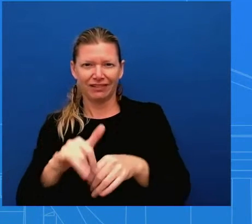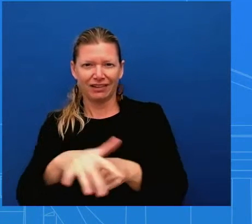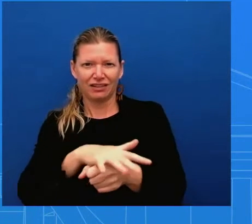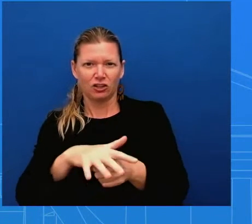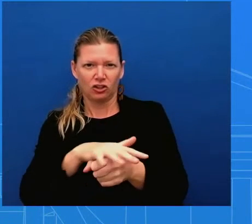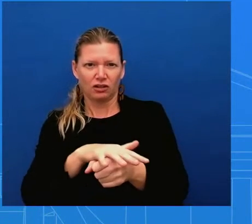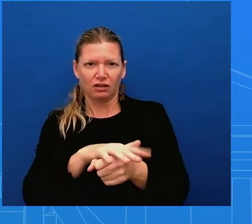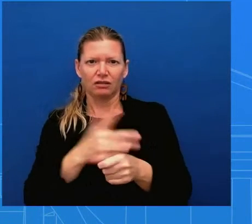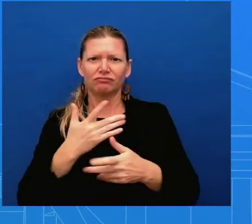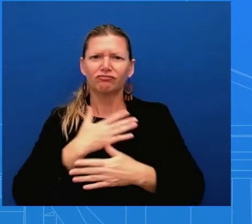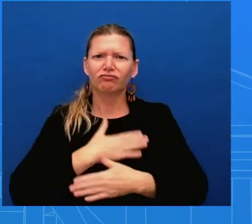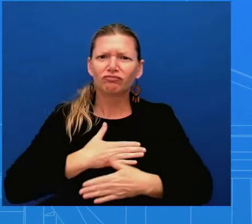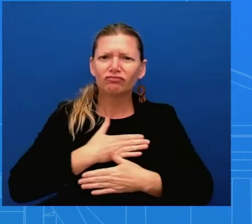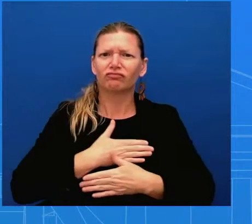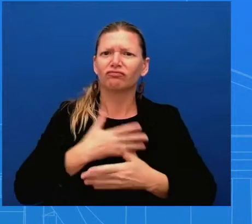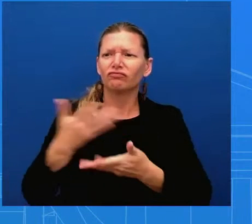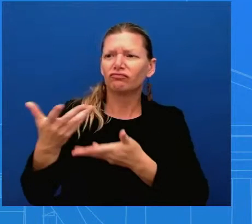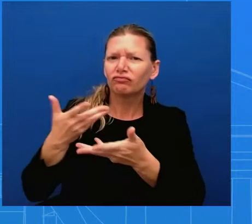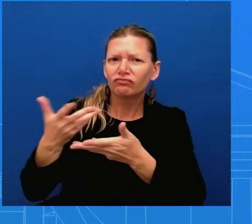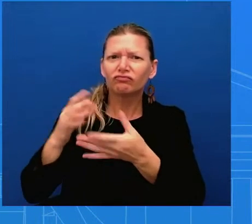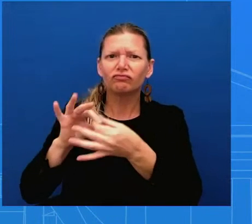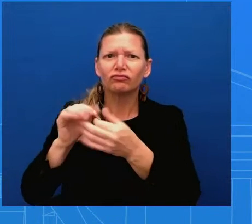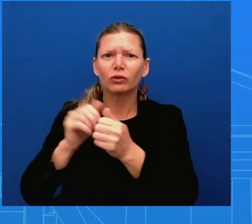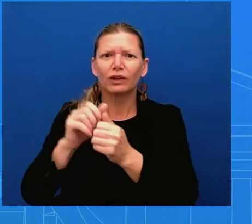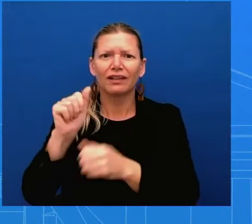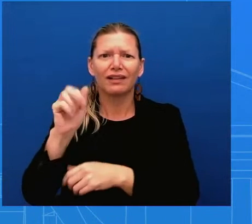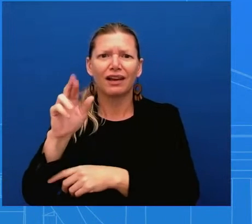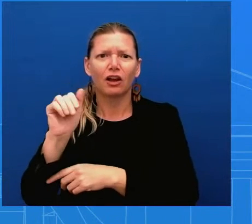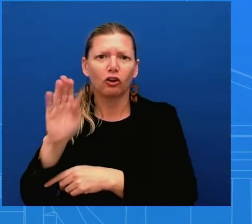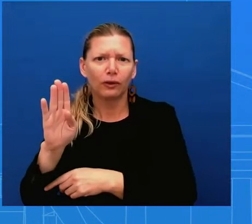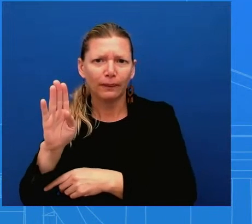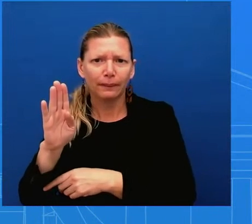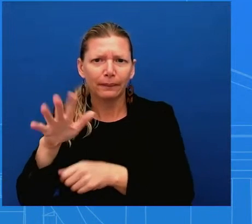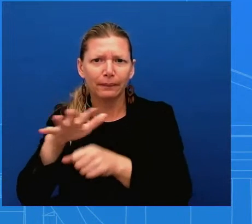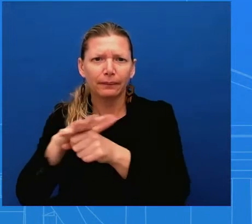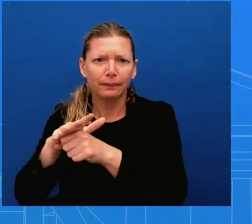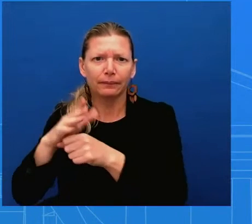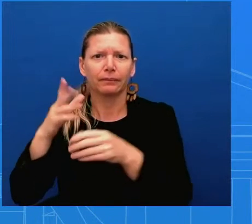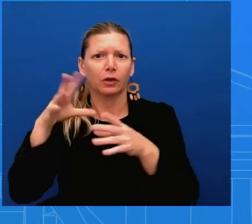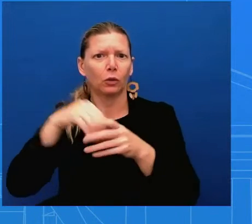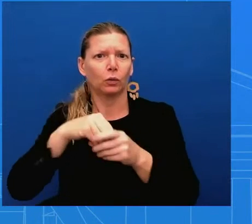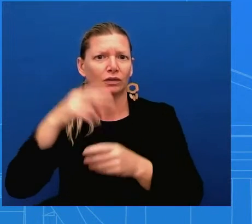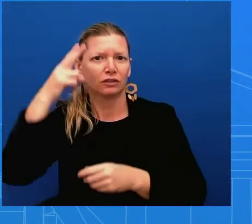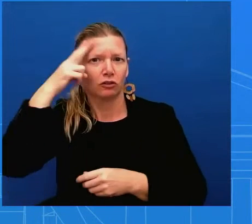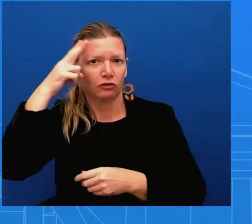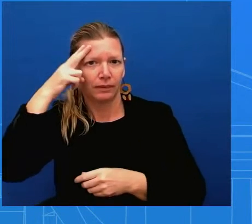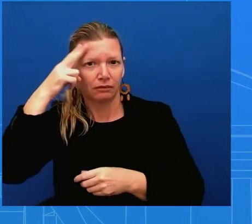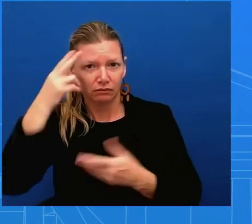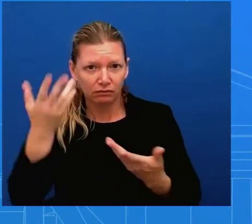were on display recently when a coalition of countries helped Israel defend itself against Iranian missiles and drones.